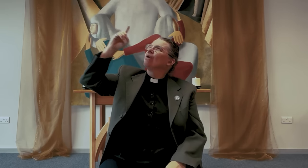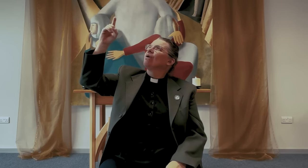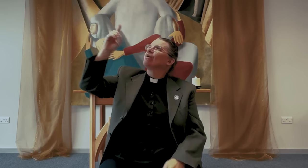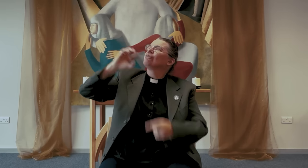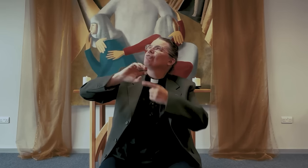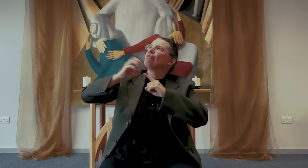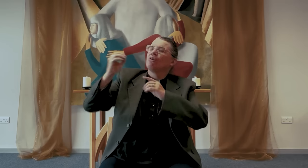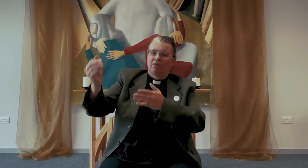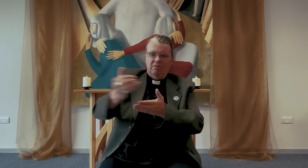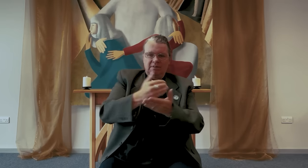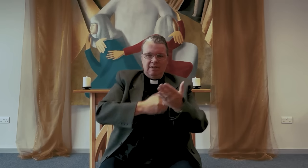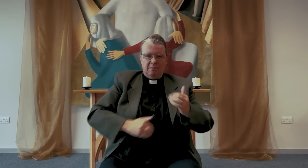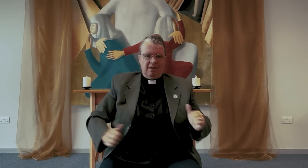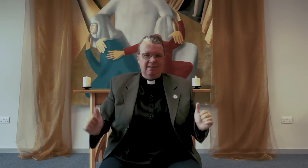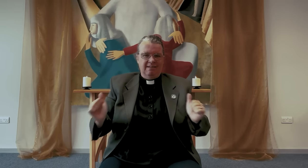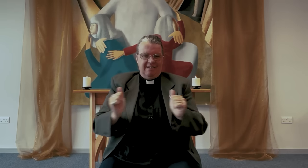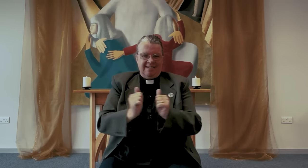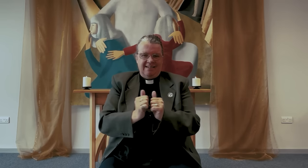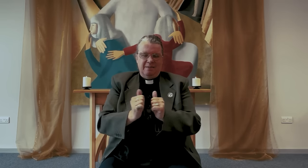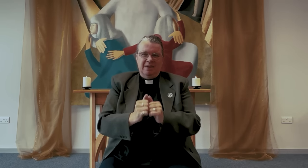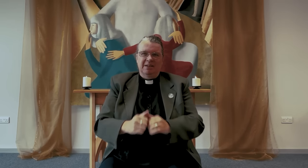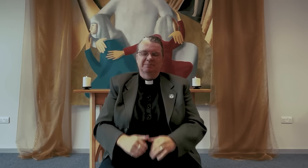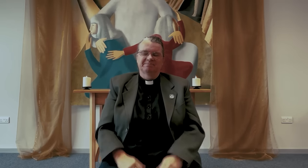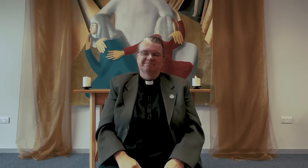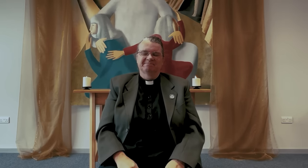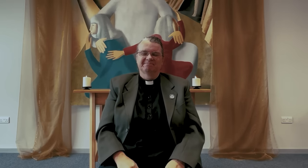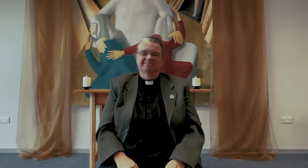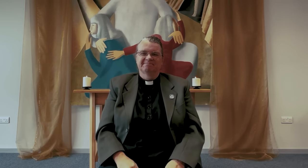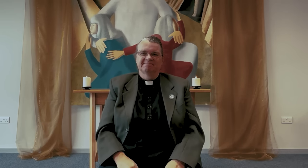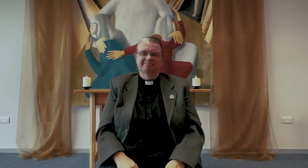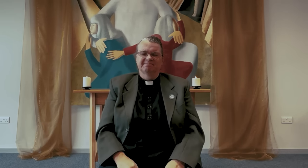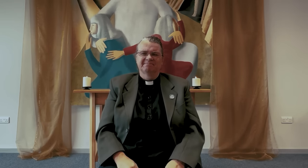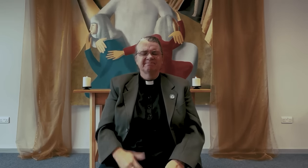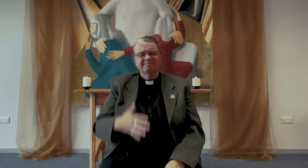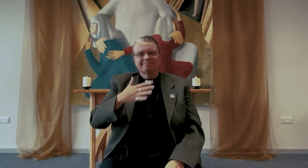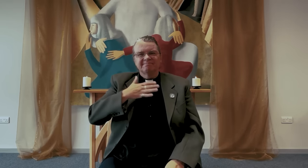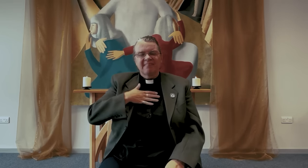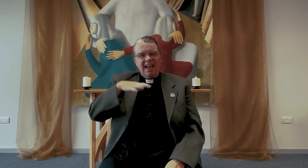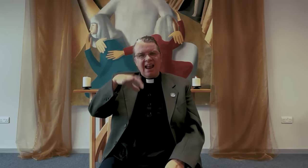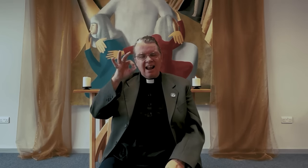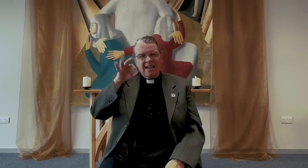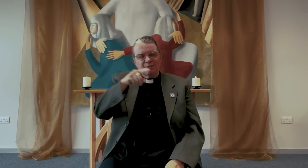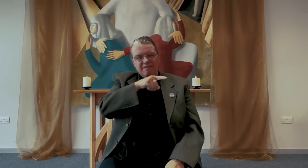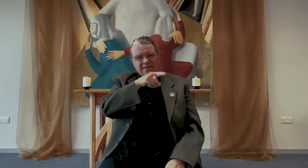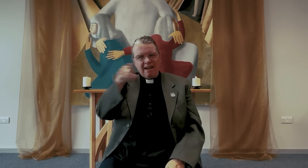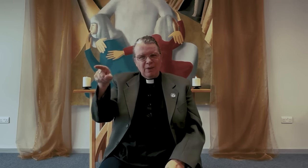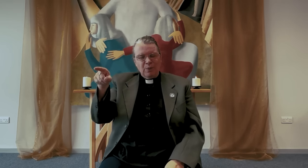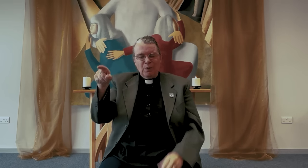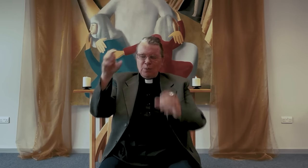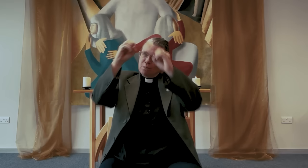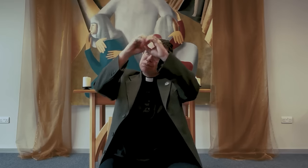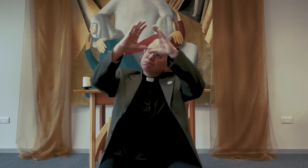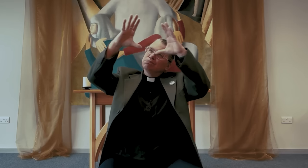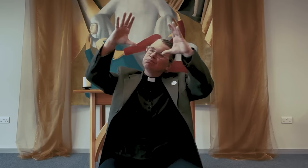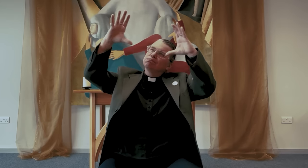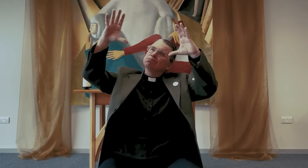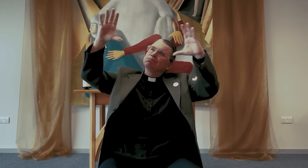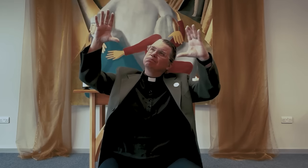O God, our rock and redeemer. Amen. I'd like to invite you to imagine or picture a scene